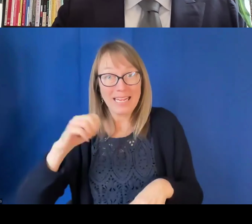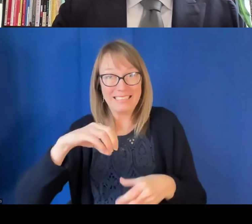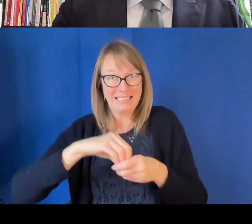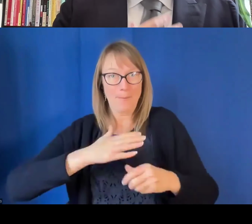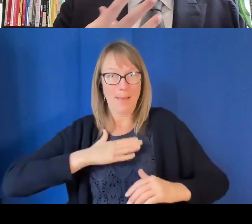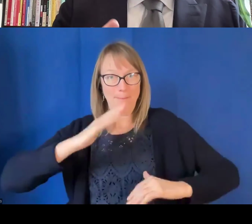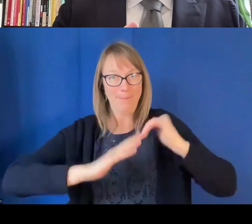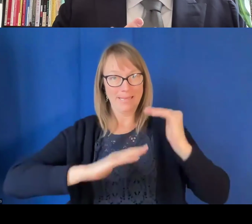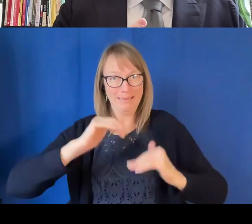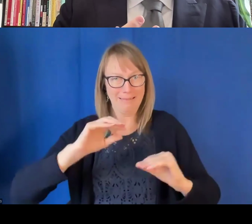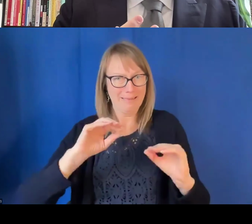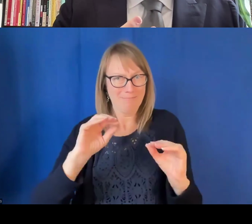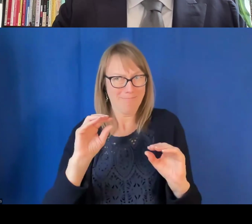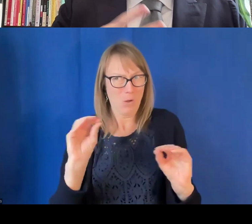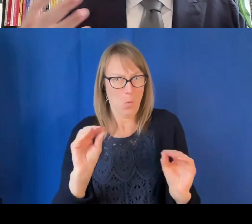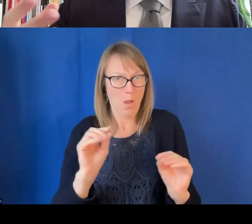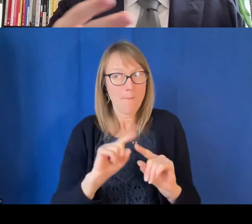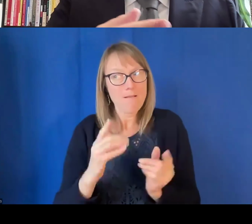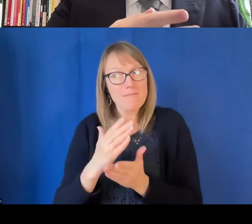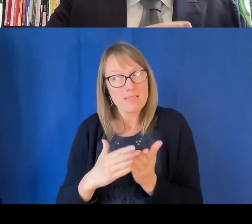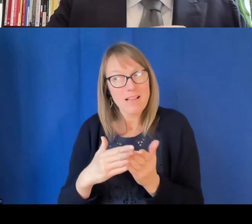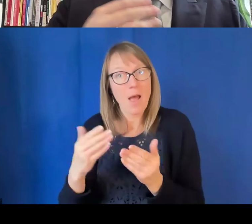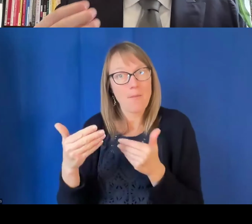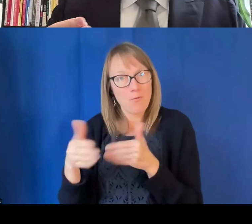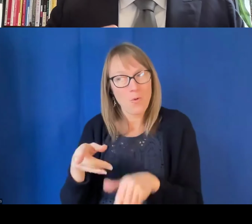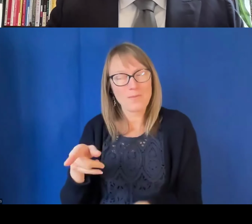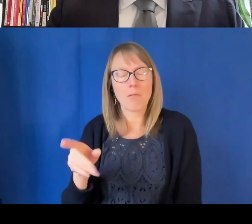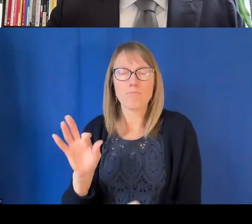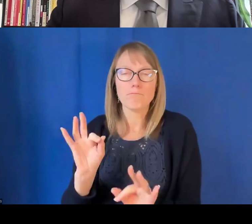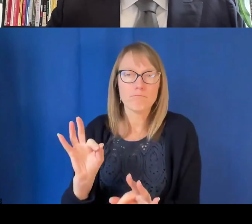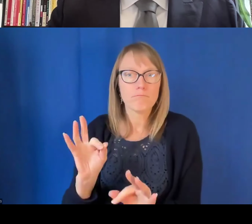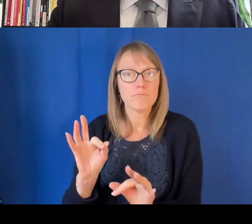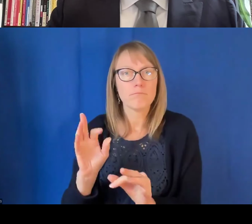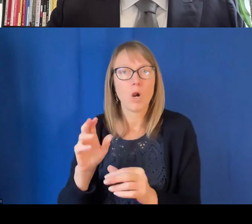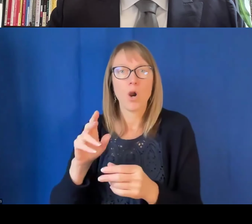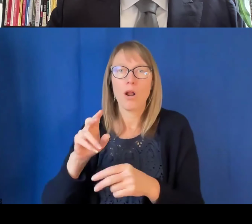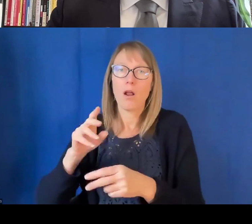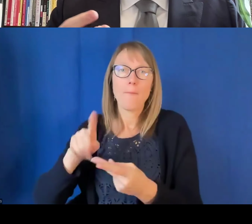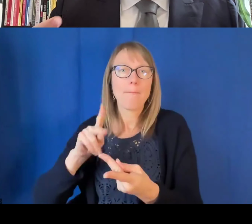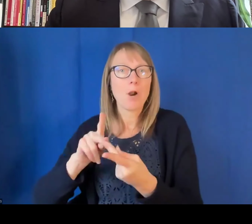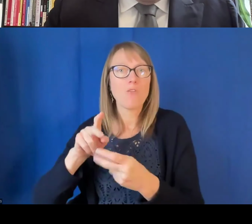where I do feel like this is the perfect chair for me. So it's kind of that give and take of like,